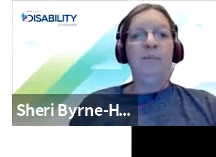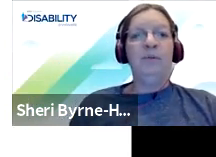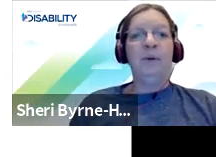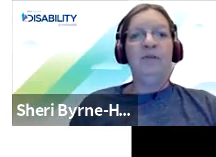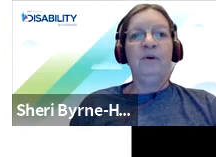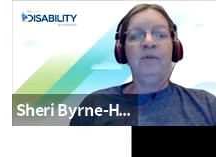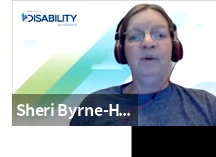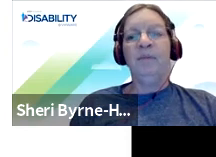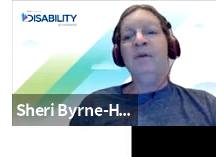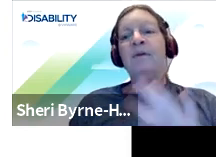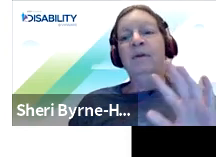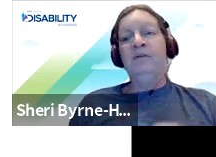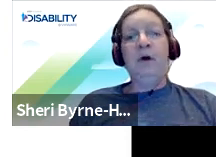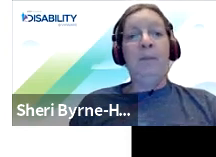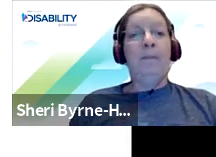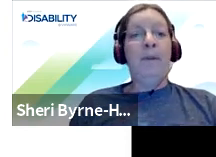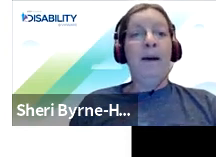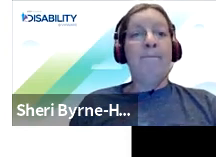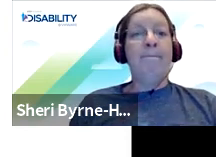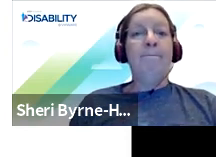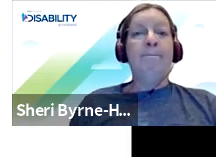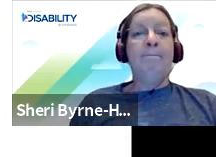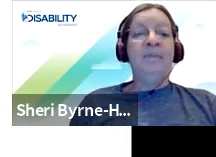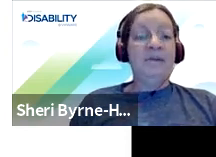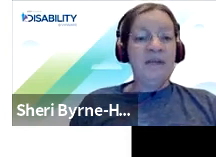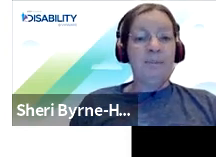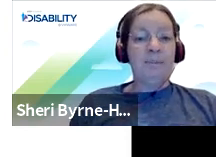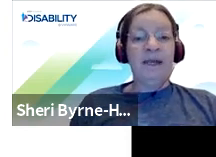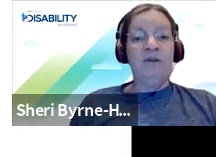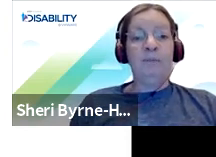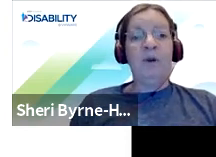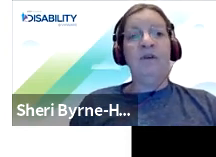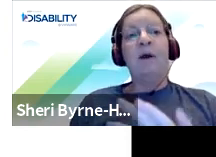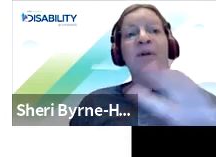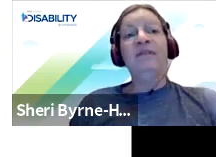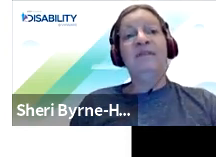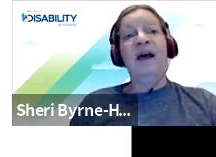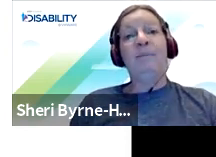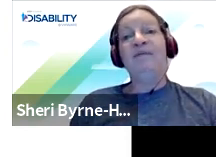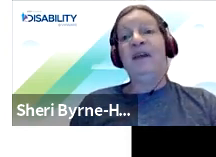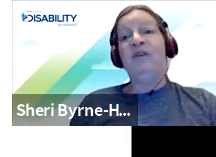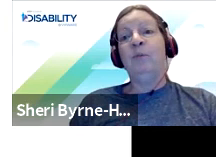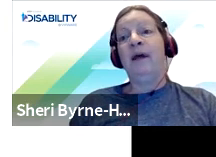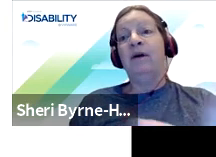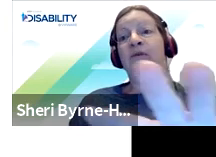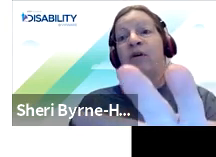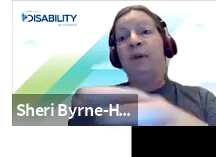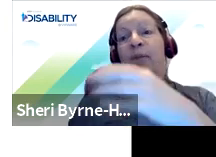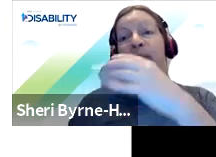that you could do even above and beyond the 50 -- actually, the 2.0, AA, has 38 guidelines, and 2.1 has an additional 12.